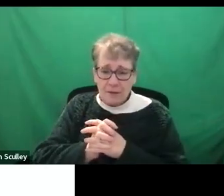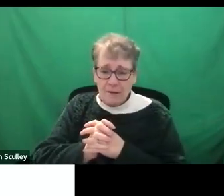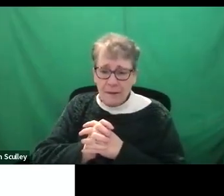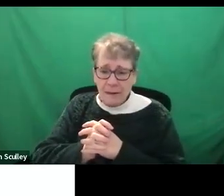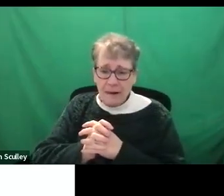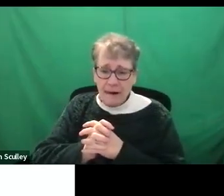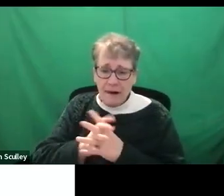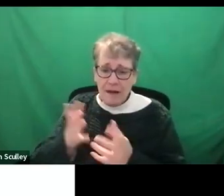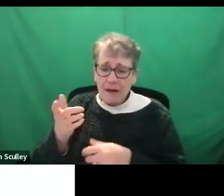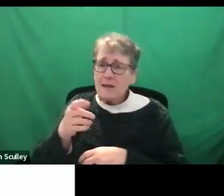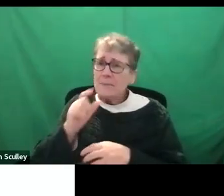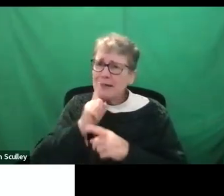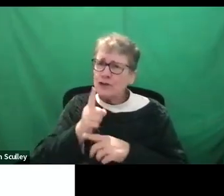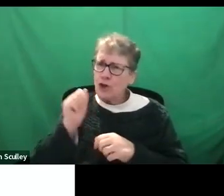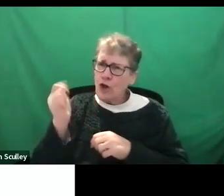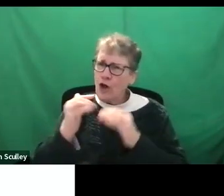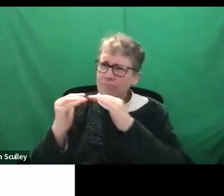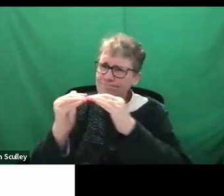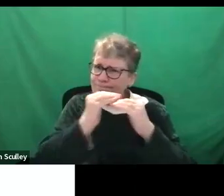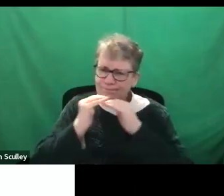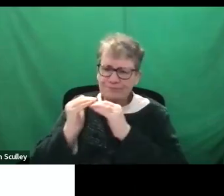and adapt our communication approaches as such.